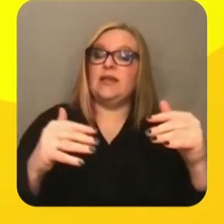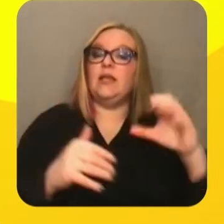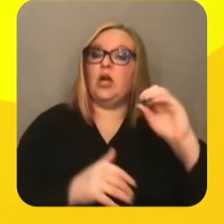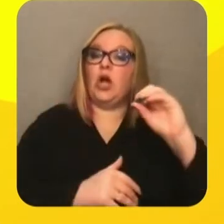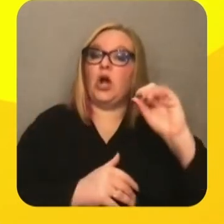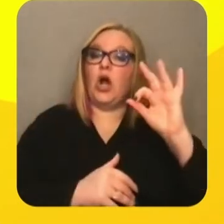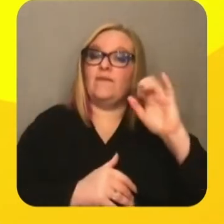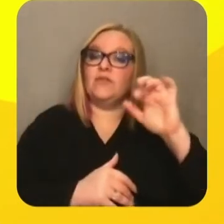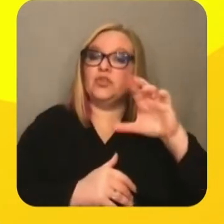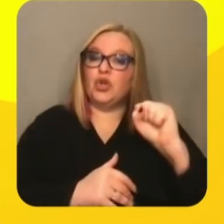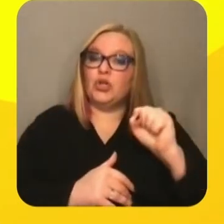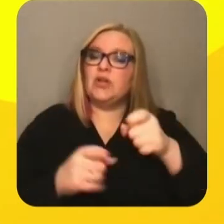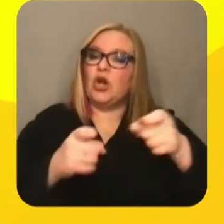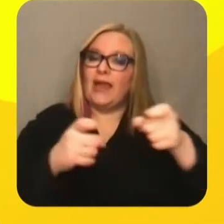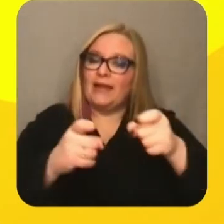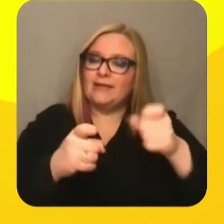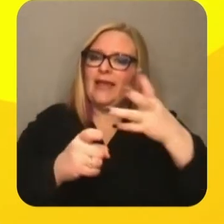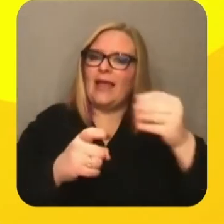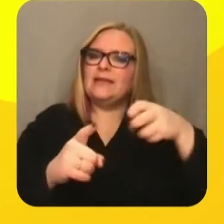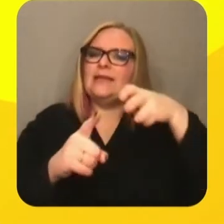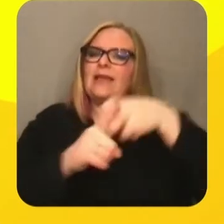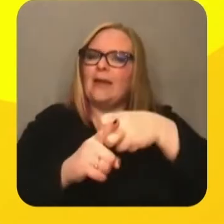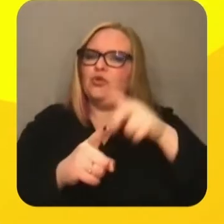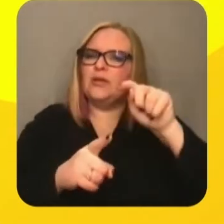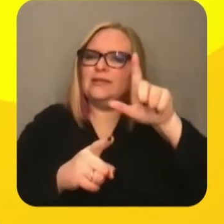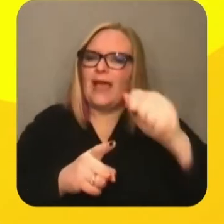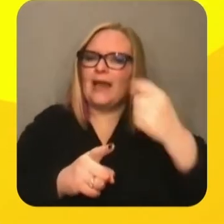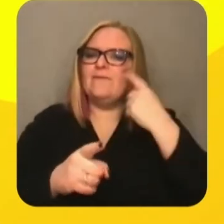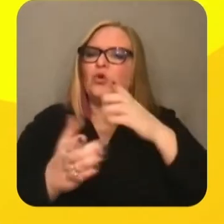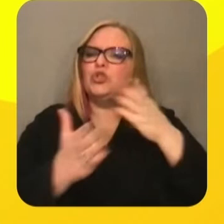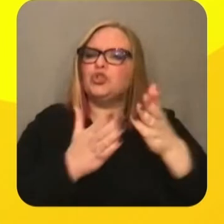and capturing this data to serve our businesses. I think it's big.